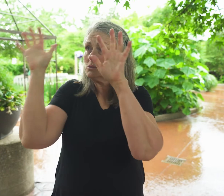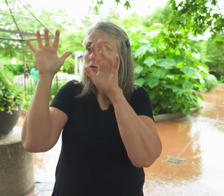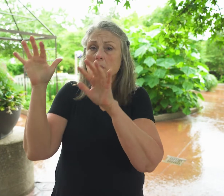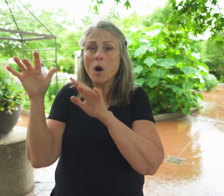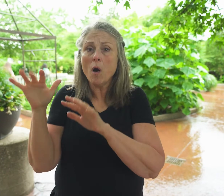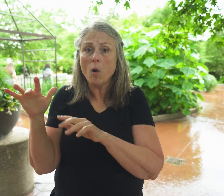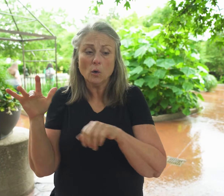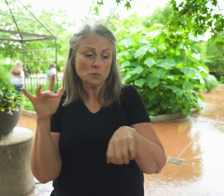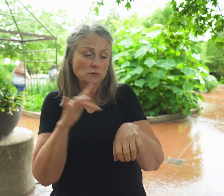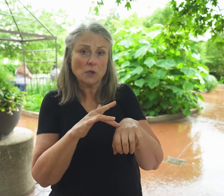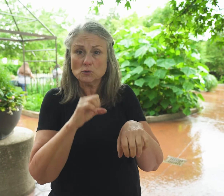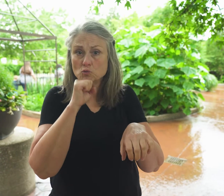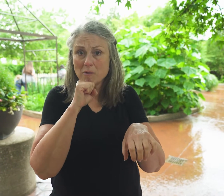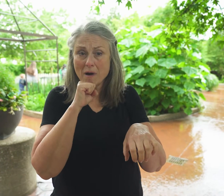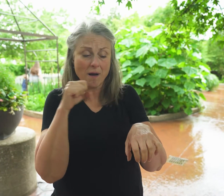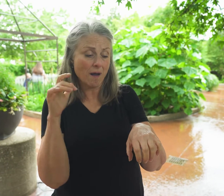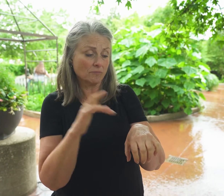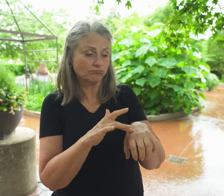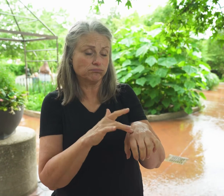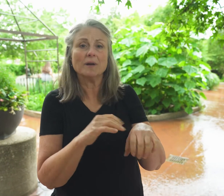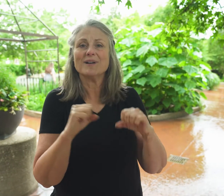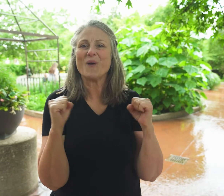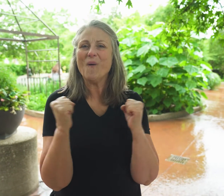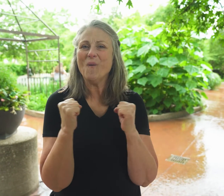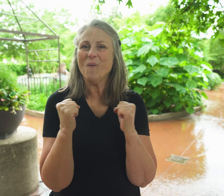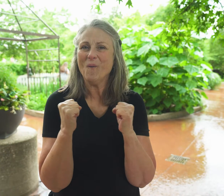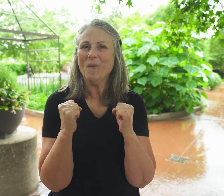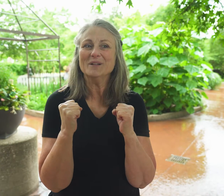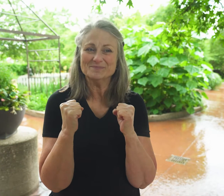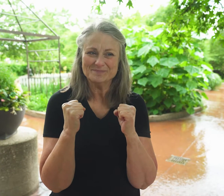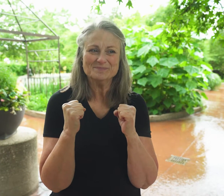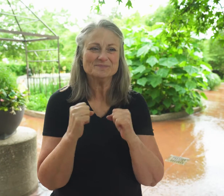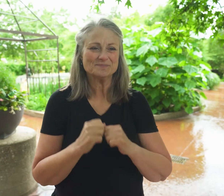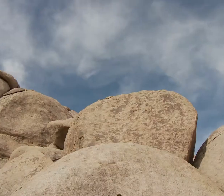Or maybe outside it's snowing and you touch that same rock and it's now cold.